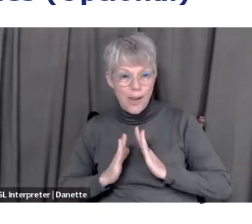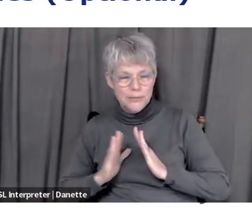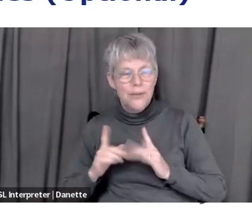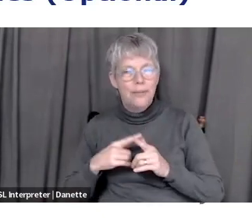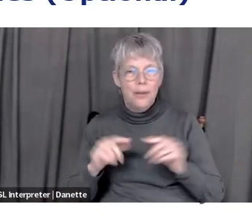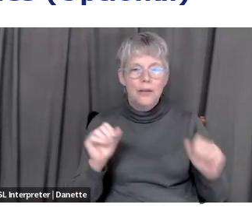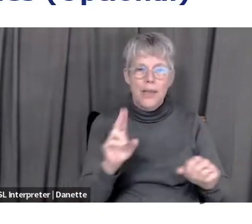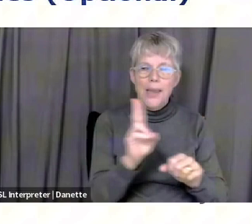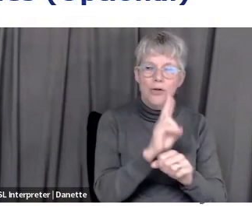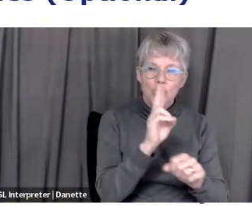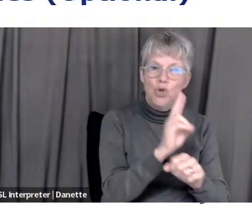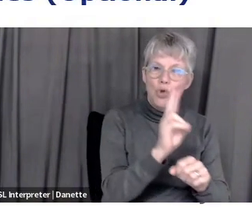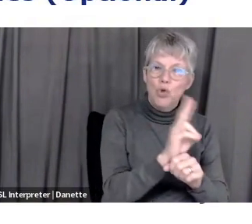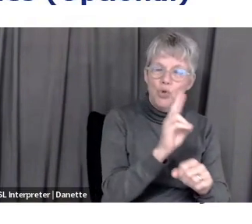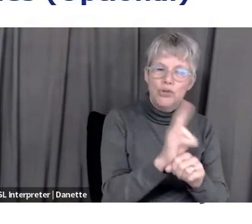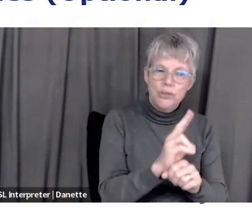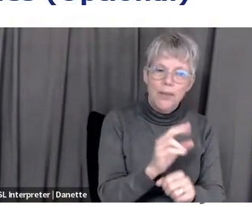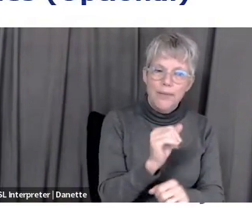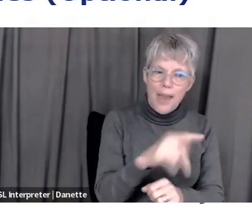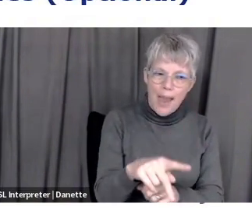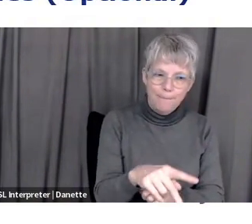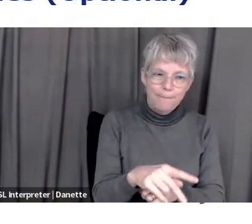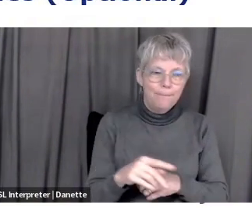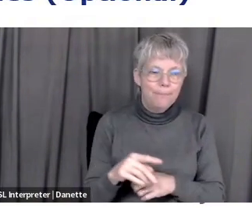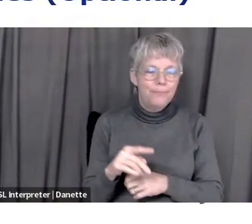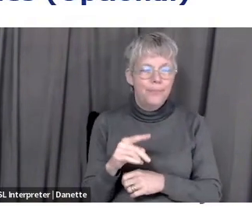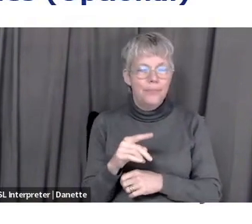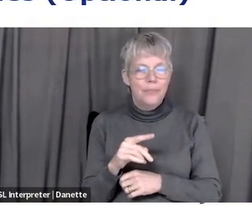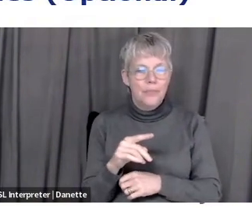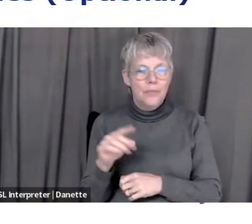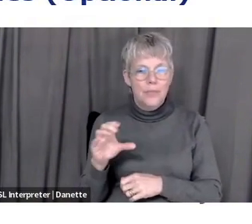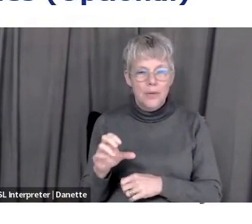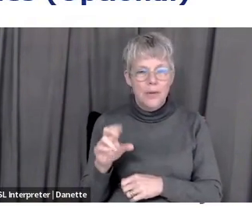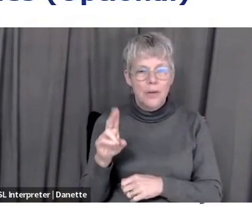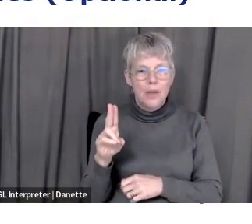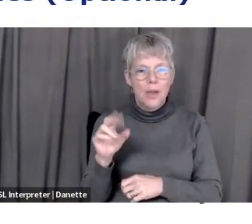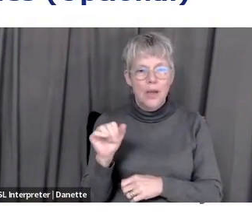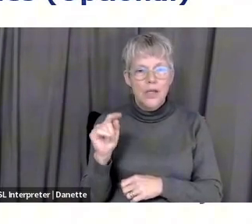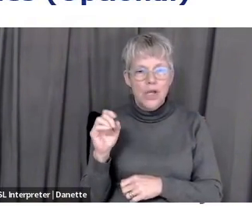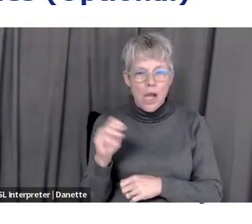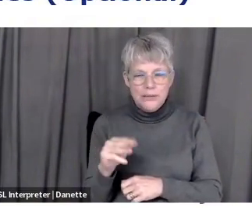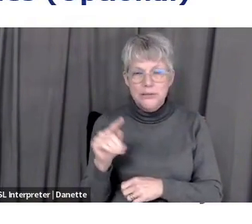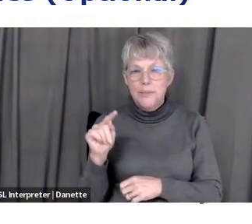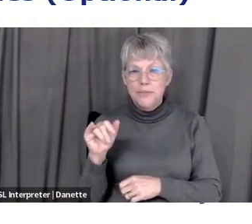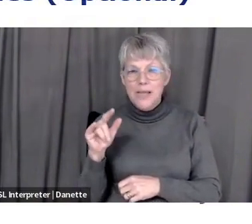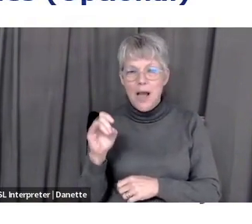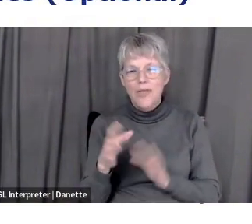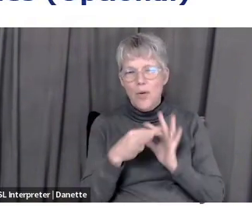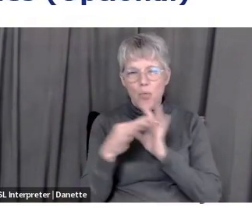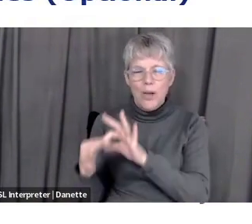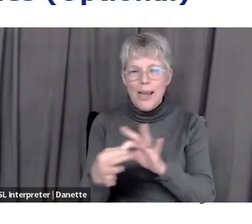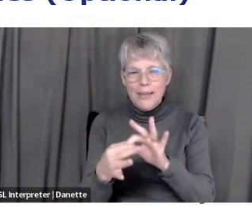So they can also be utilizing the app. There's also a custom tile to the website as well.